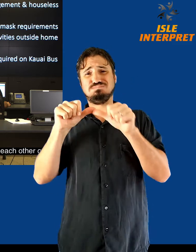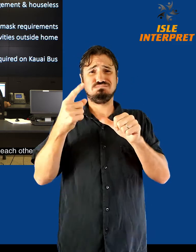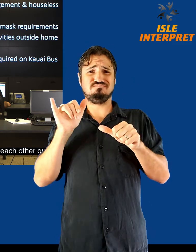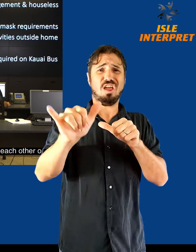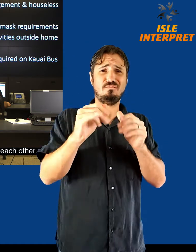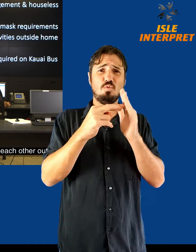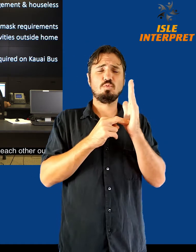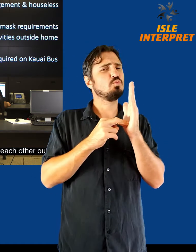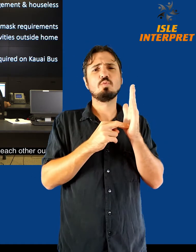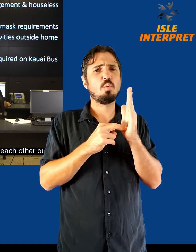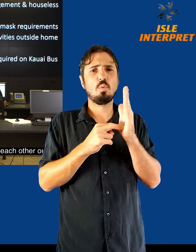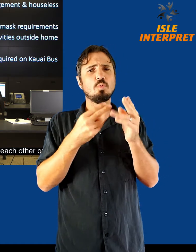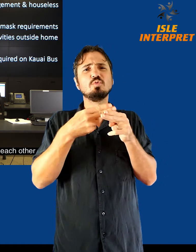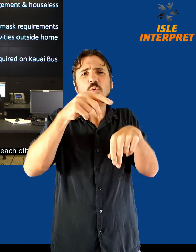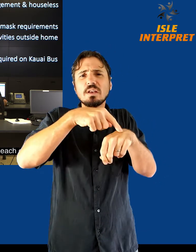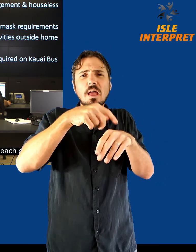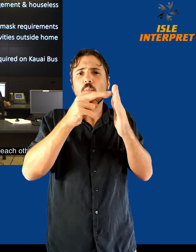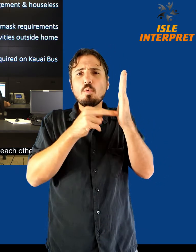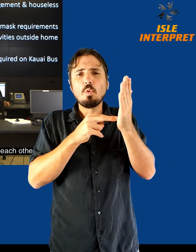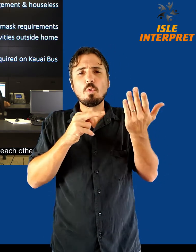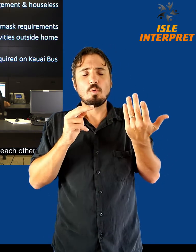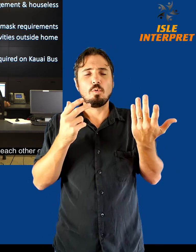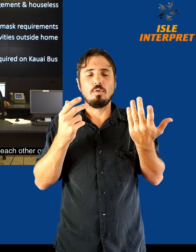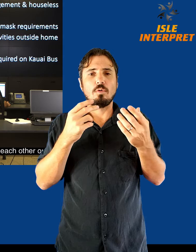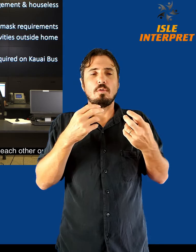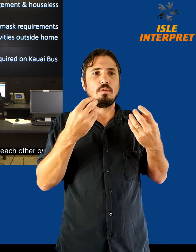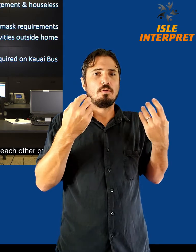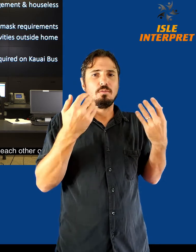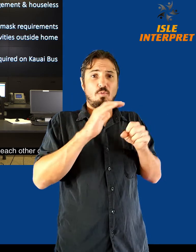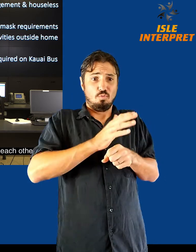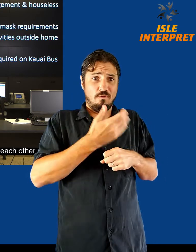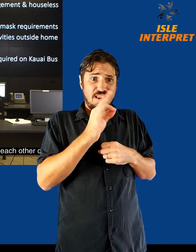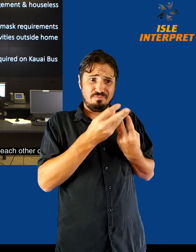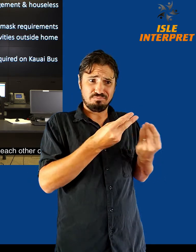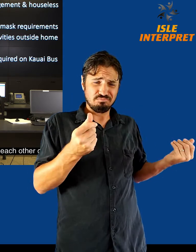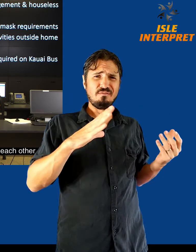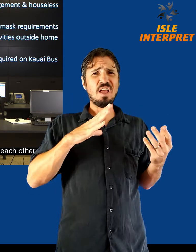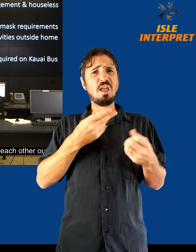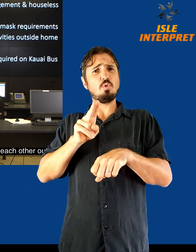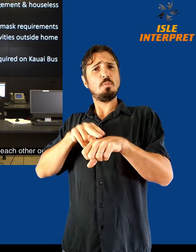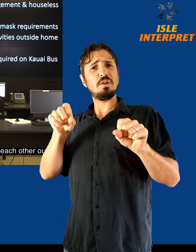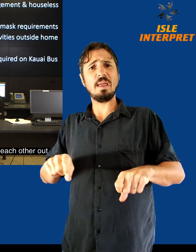It is going to require accountability. We are depending on all of you to help each other out.